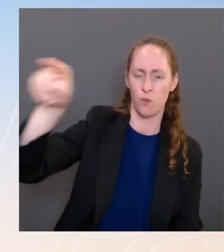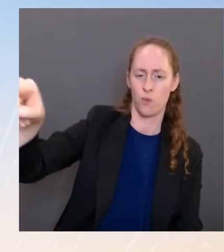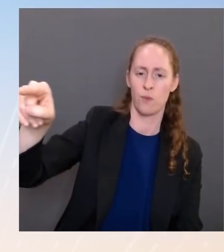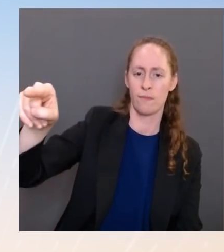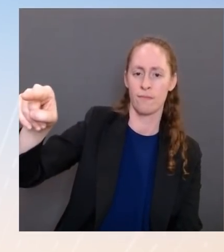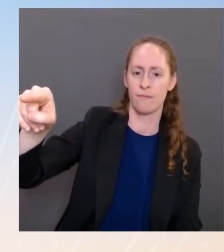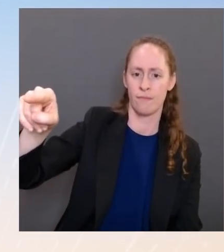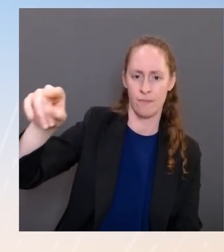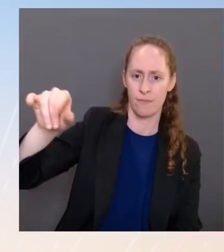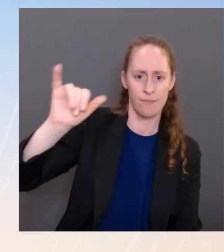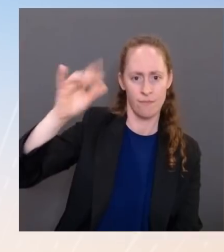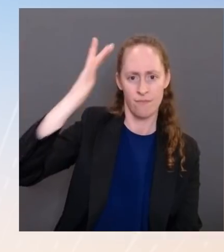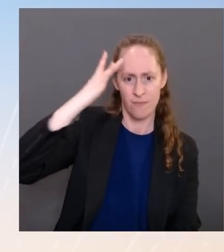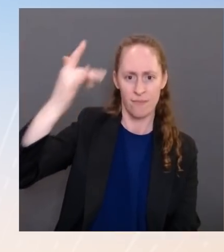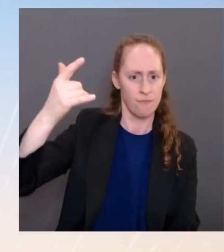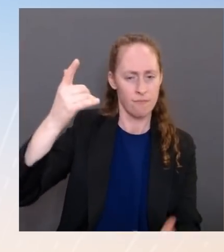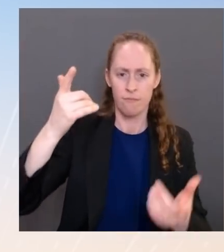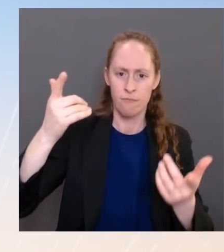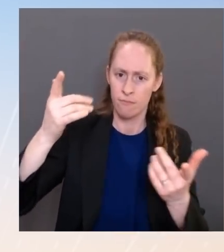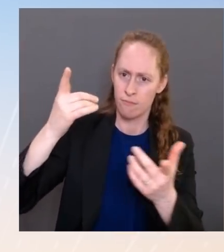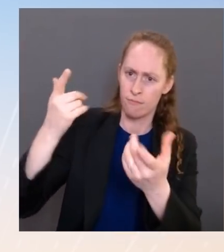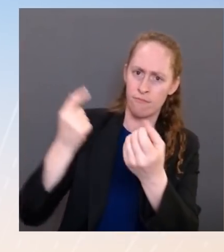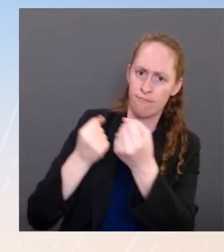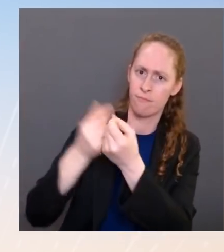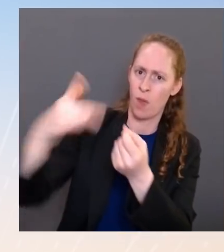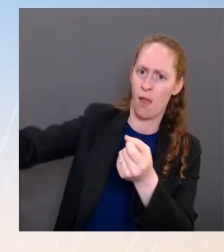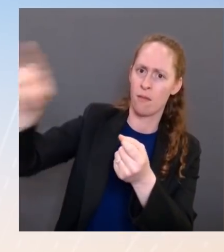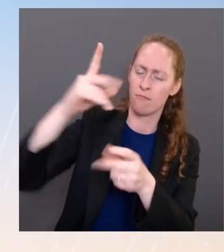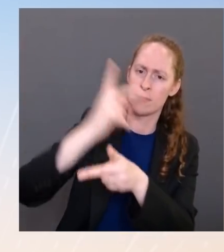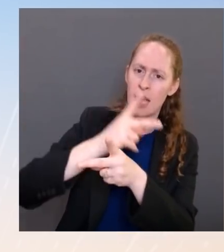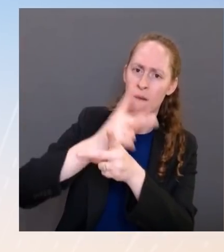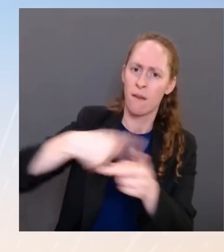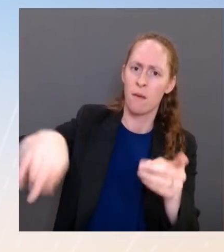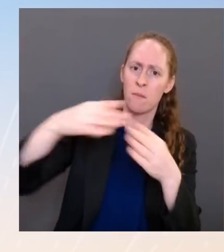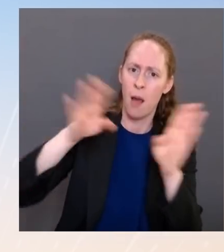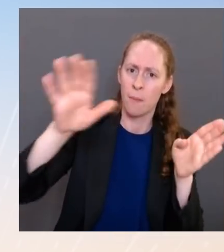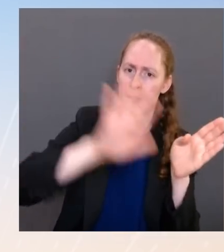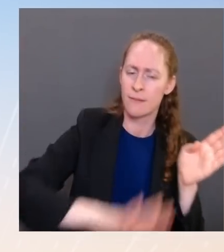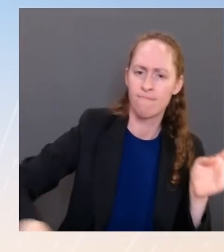at this point. Go ahead. The Press: Thank you, Jen. I have two questions: oil and inflation. Oil first.